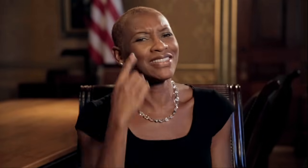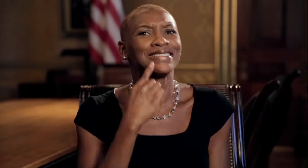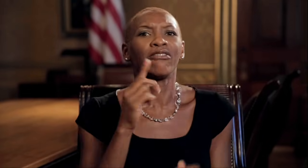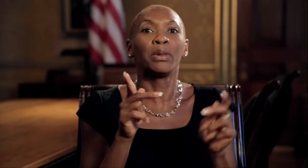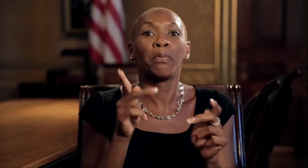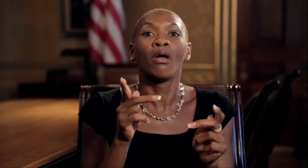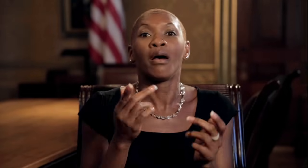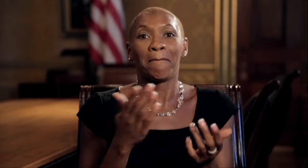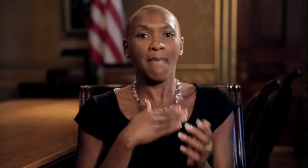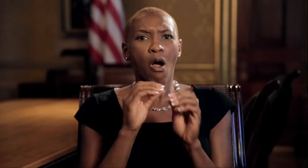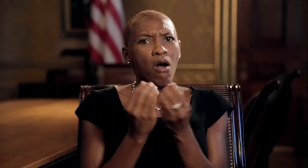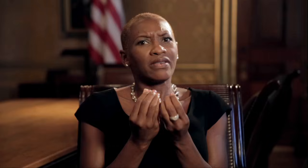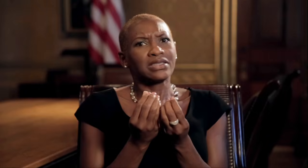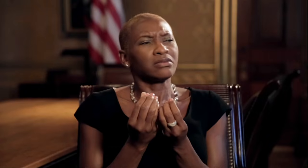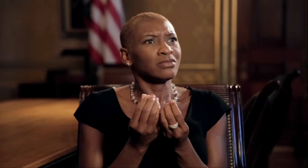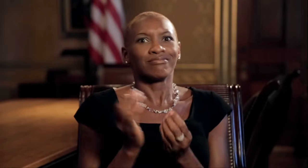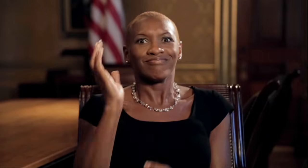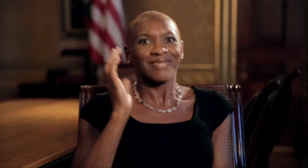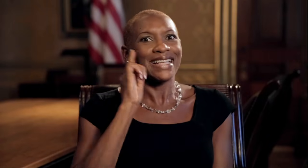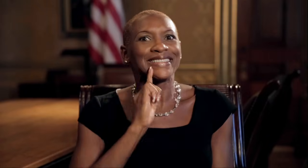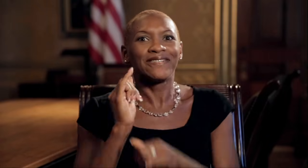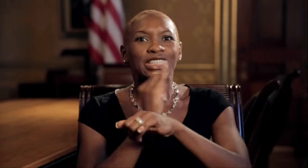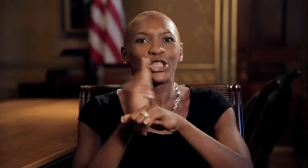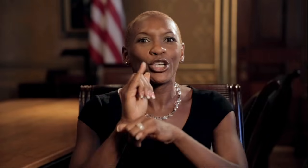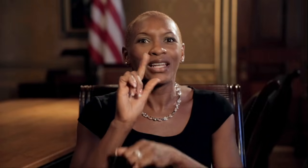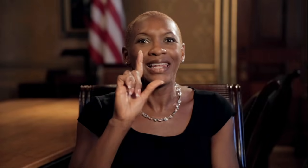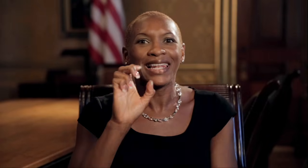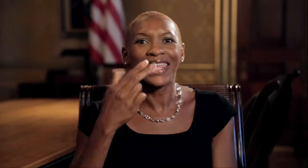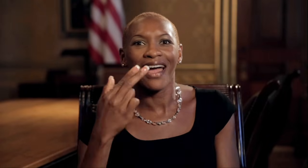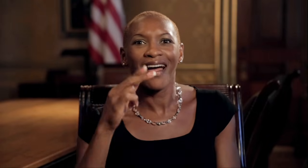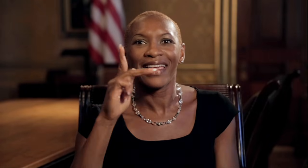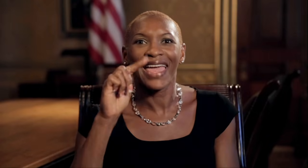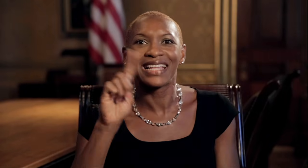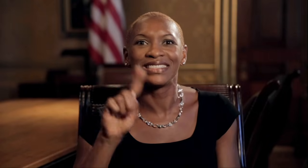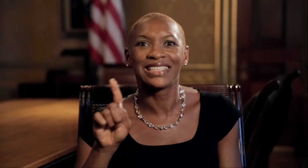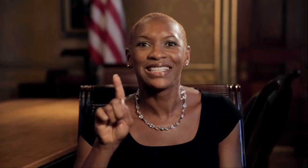So there have been deaf people before me. My office used to have a deaf intern, Leah Katz [Hernandez].